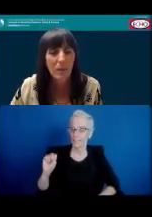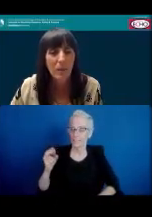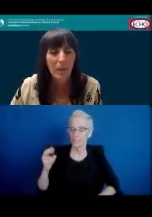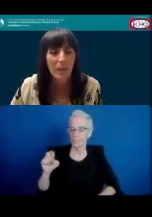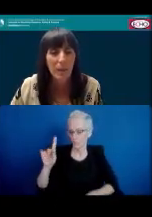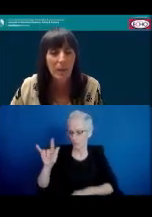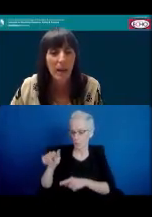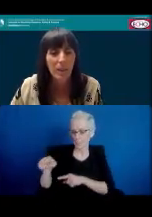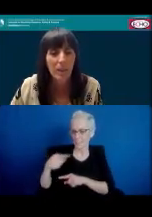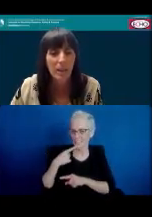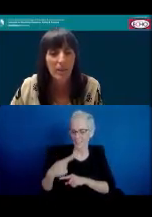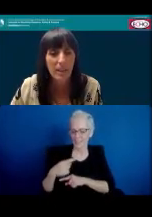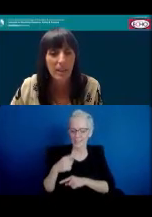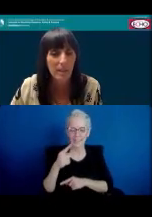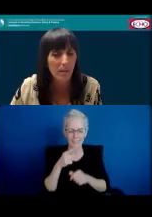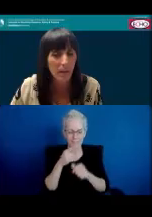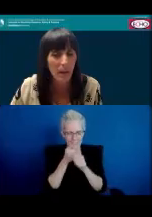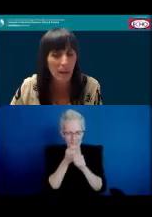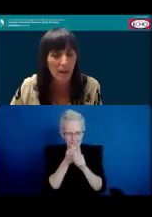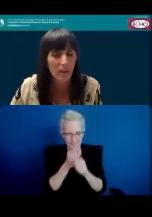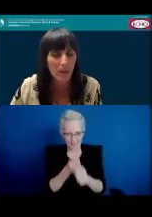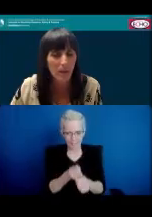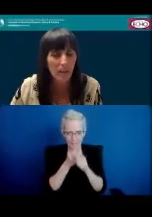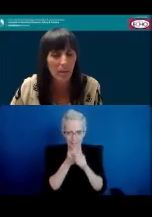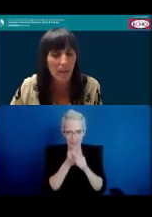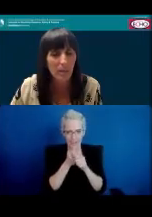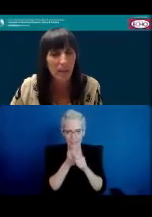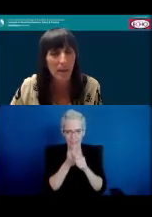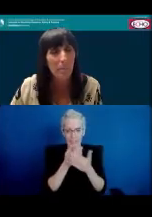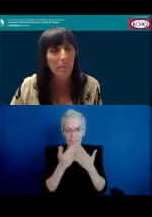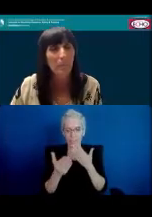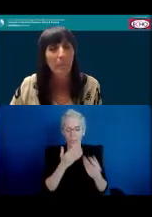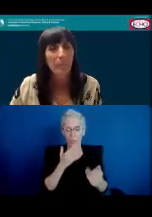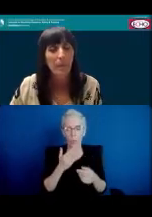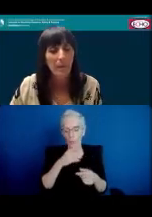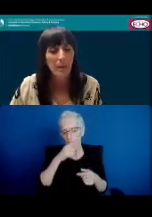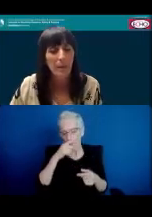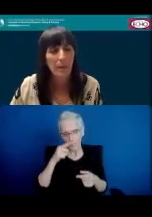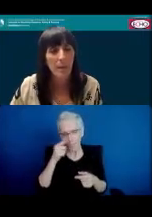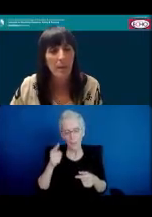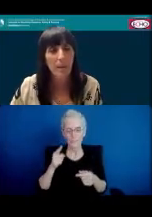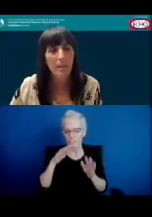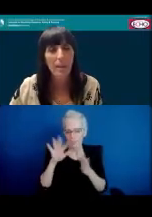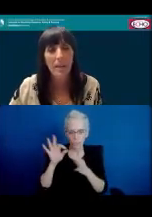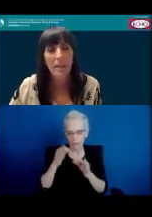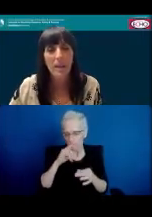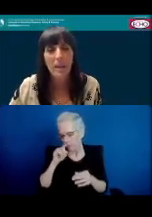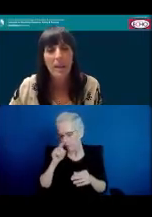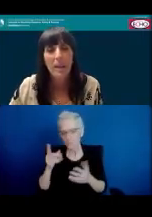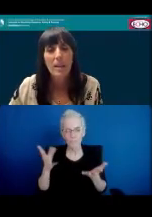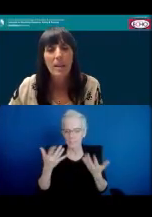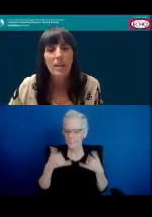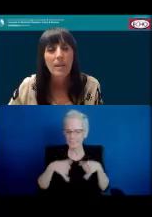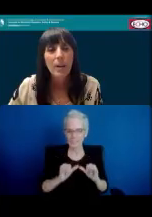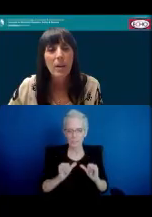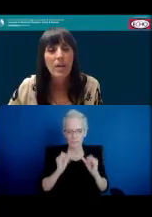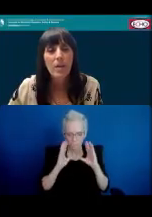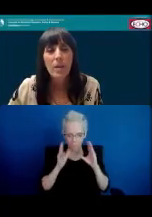with the distraction of his nose getting wiped. Yeah. Okay, so